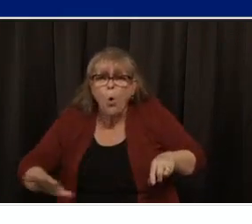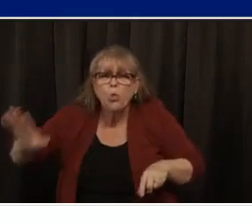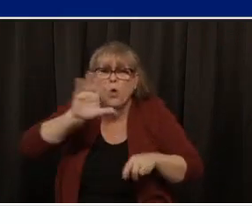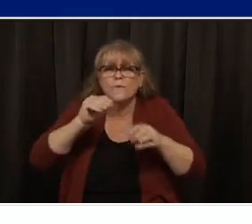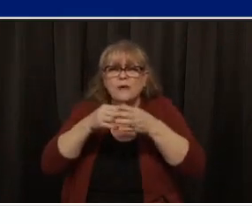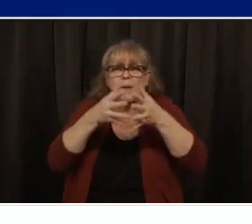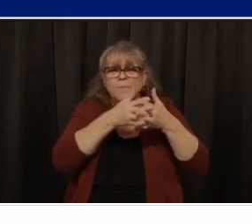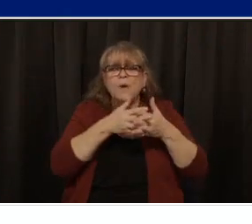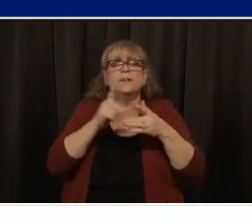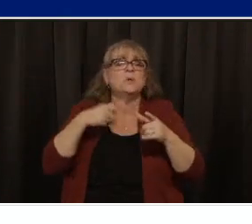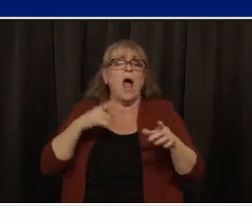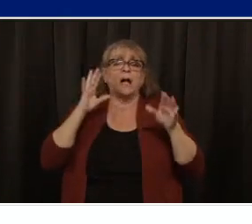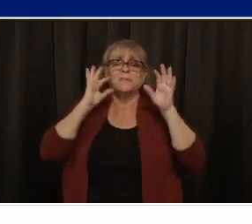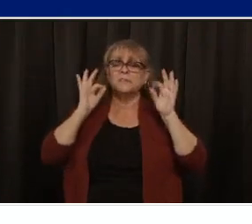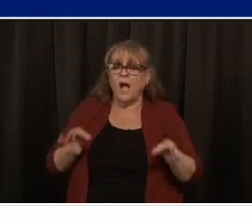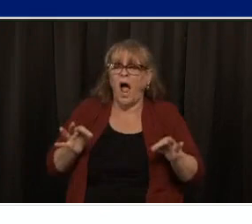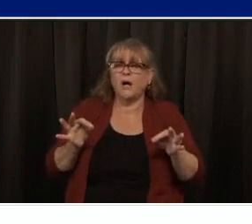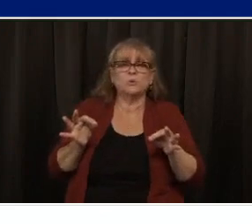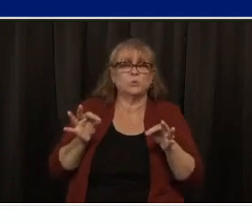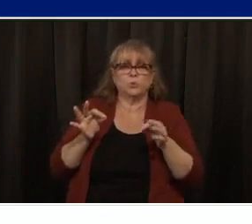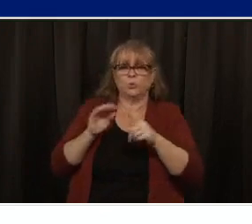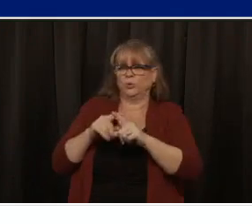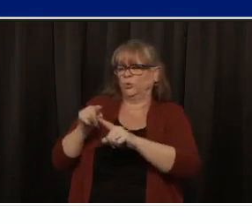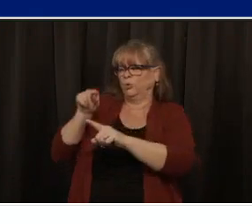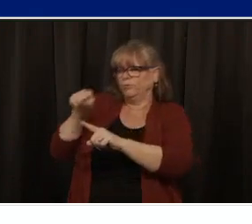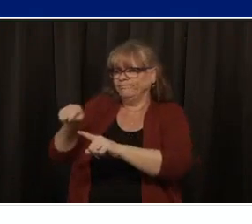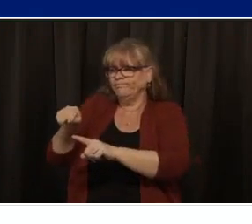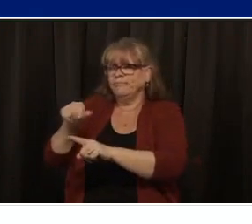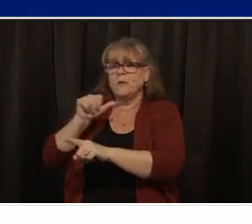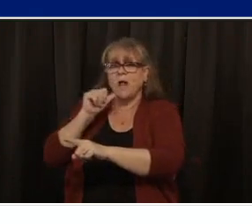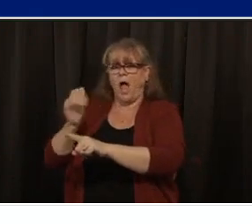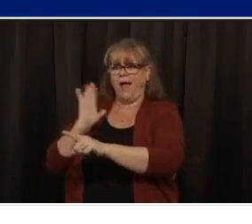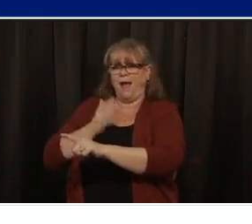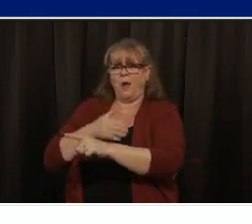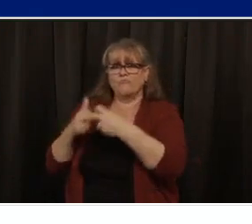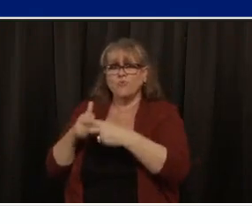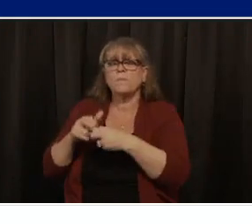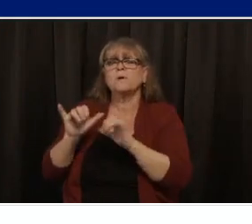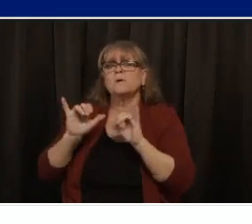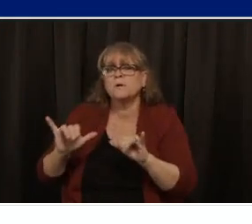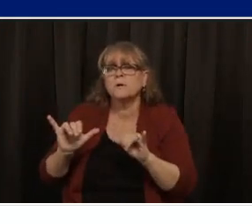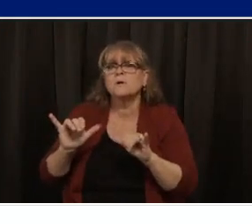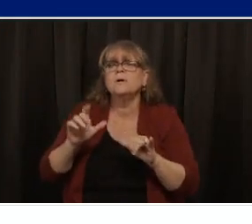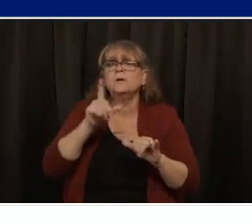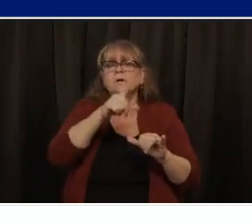kinds of reactions that people often have with medical procedures, whether it's a blood draw,